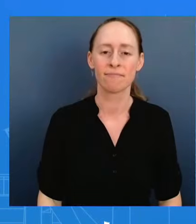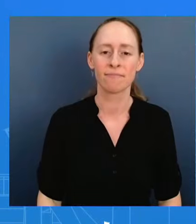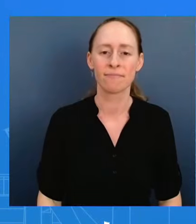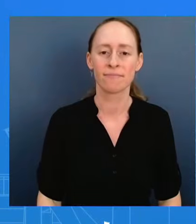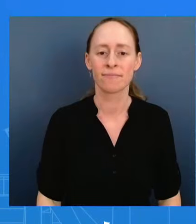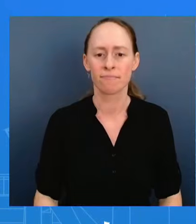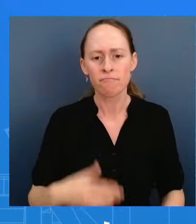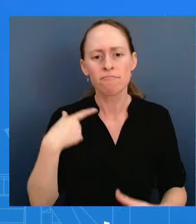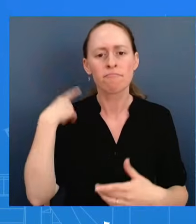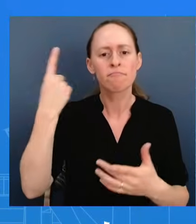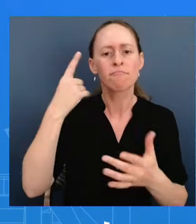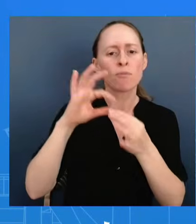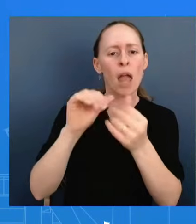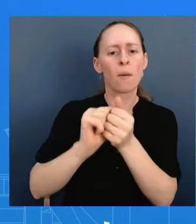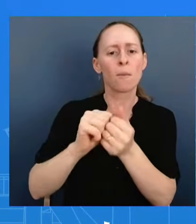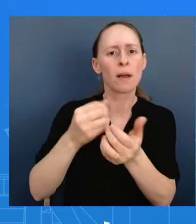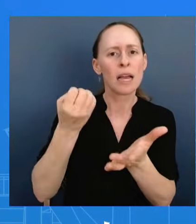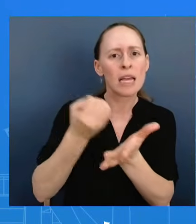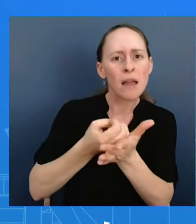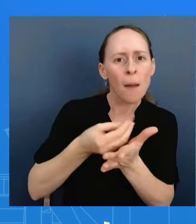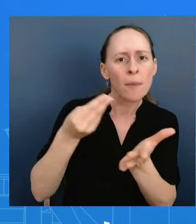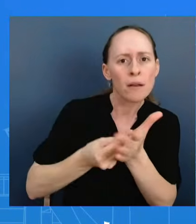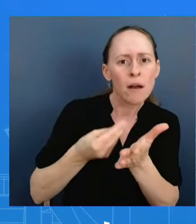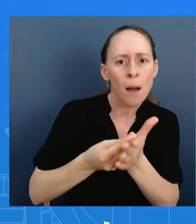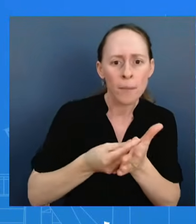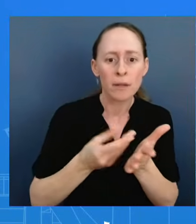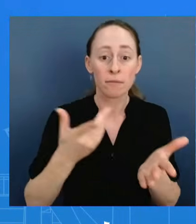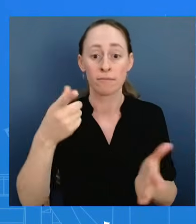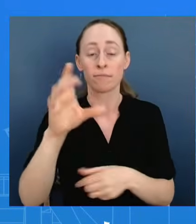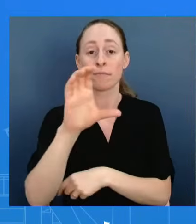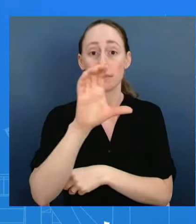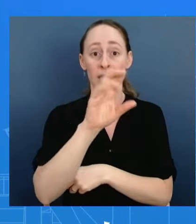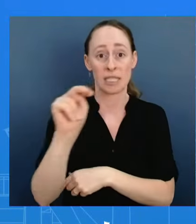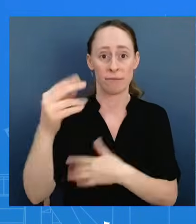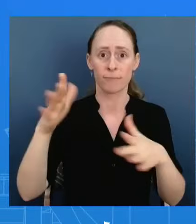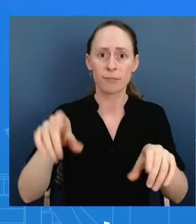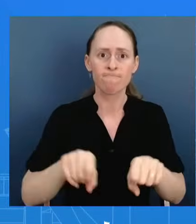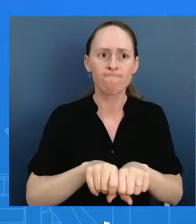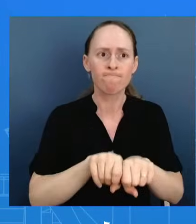CNN poll out that says 39 percent of adults worry most of the time or all of the time